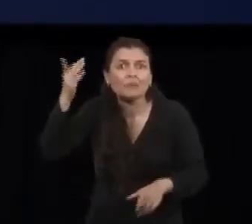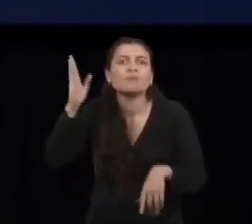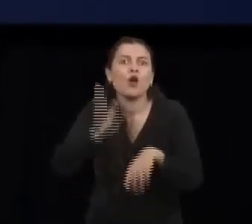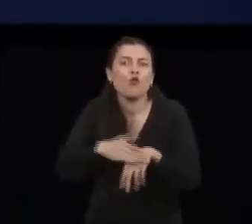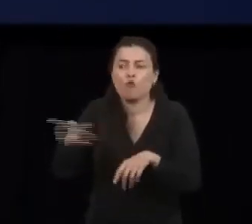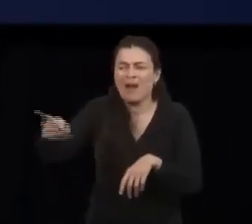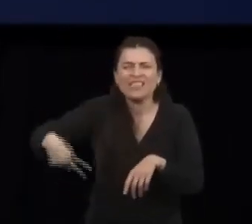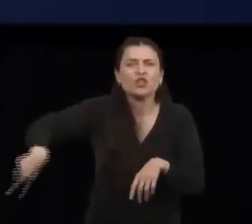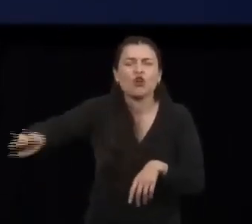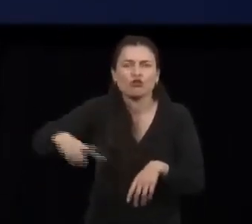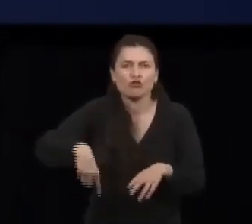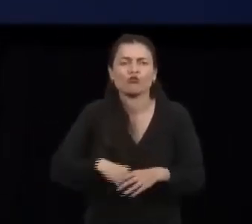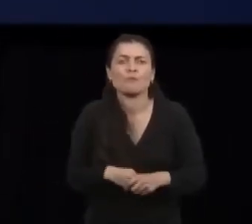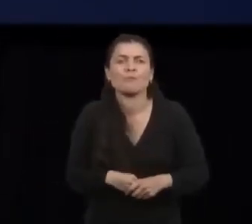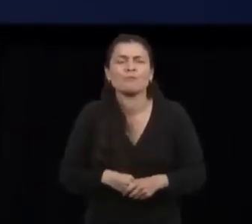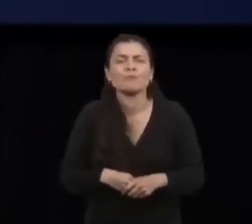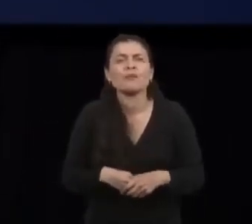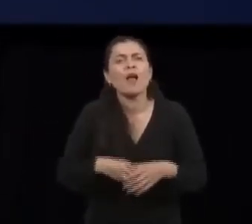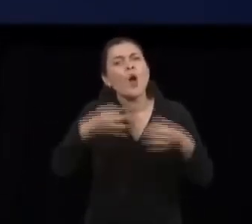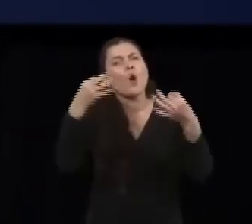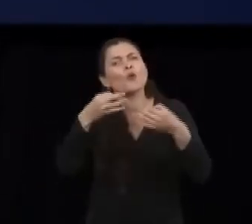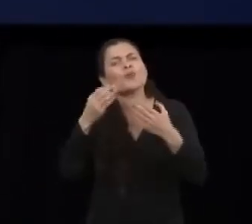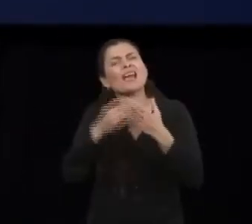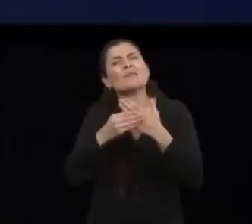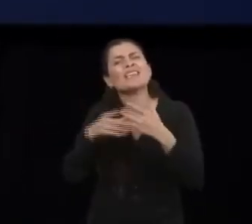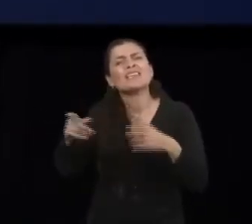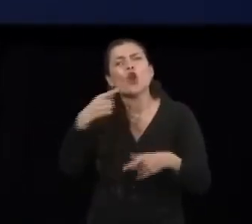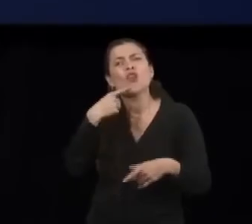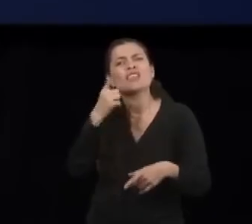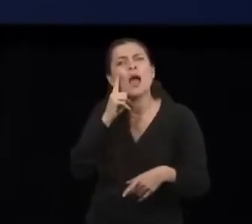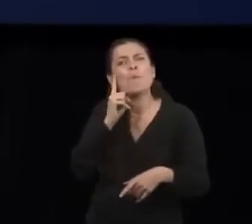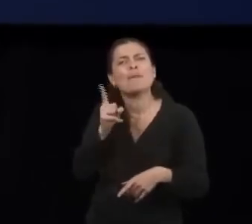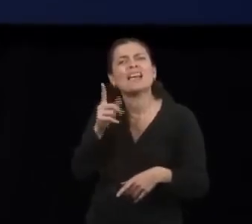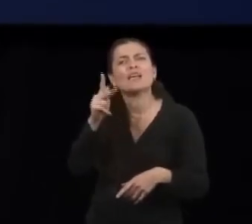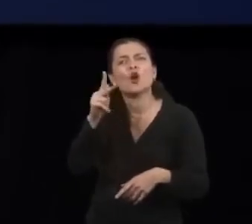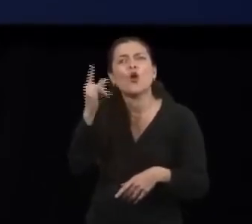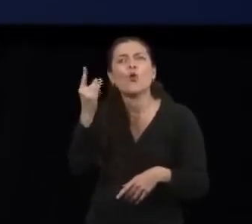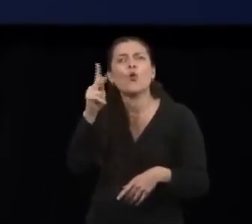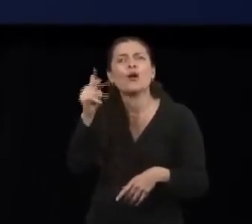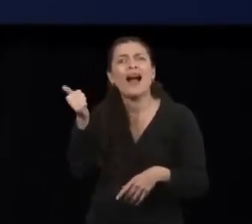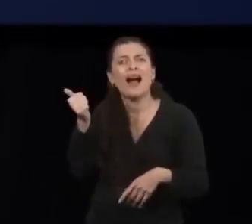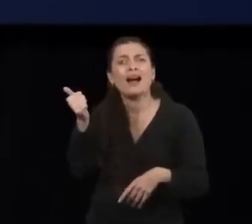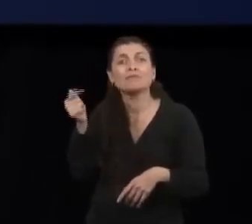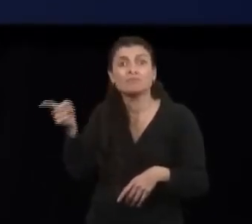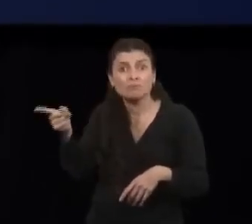Sturzenegger put it very well, the risk is the risk of the jucas.